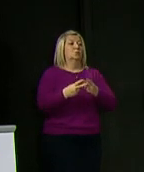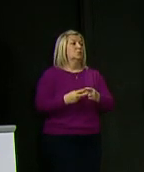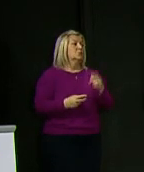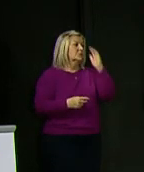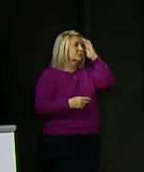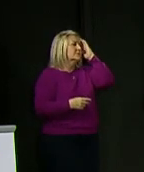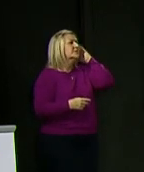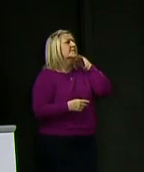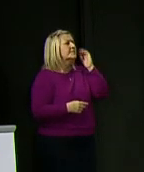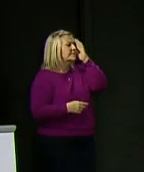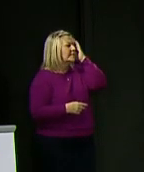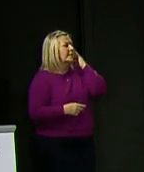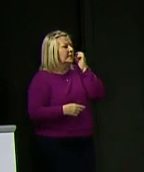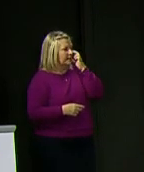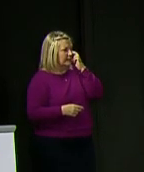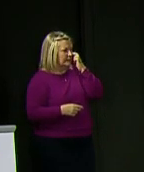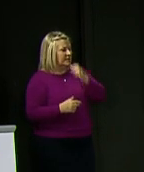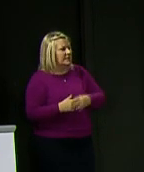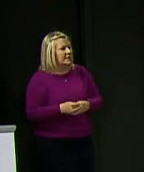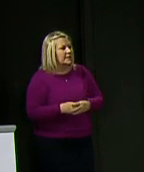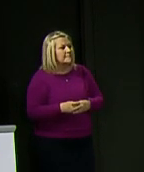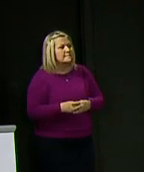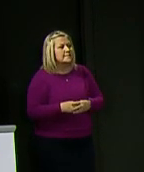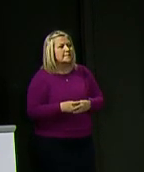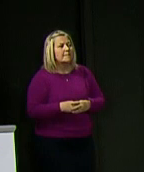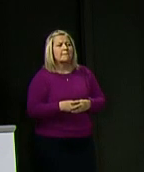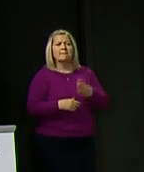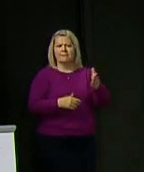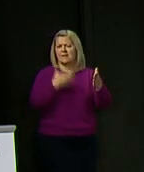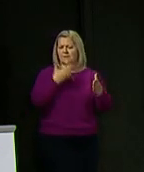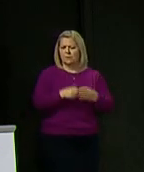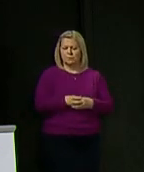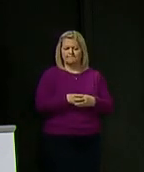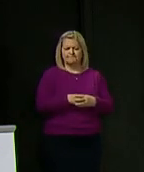Thank you very much, First Minister. You had asked for confusion to be avoided. We have